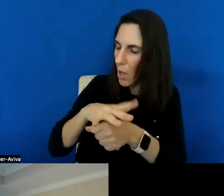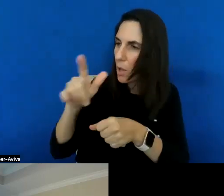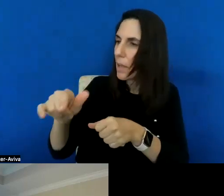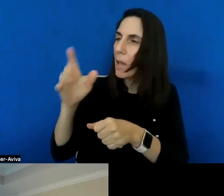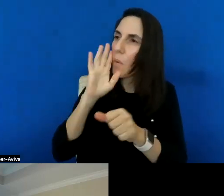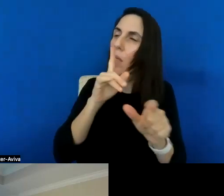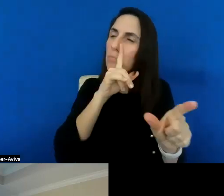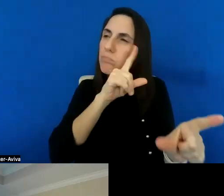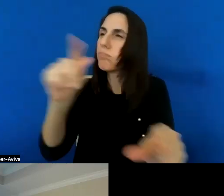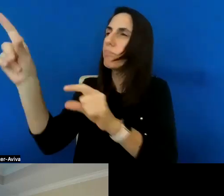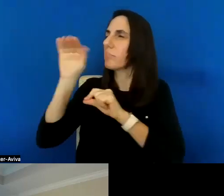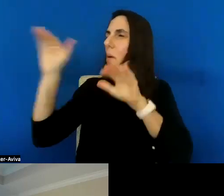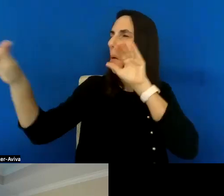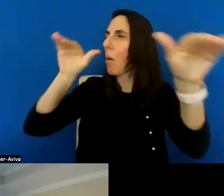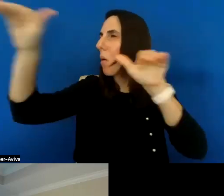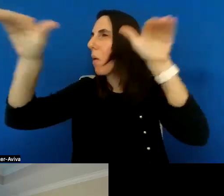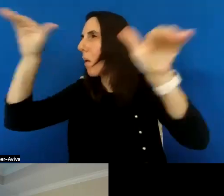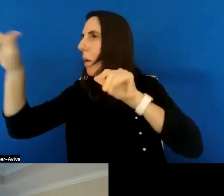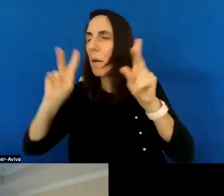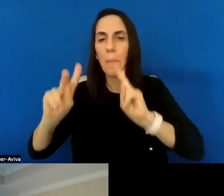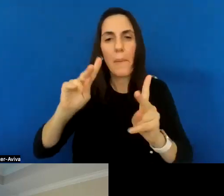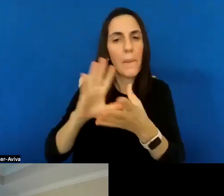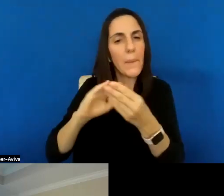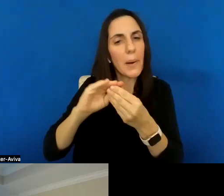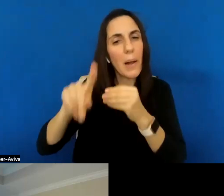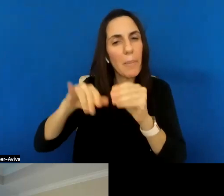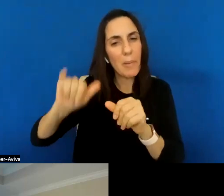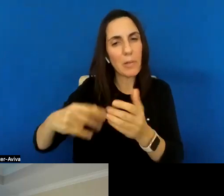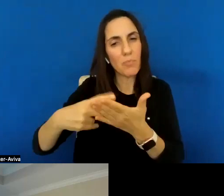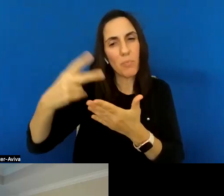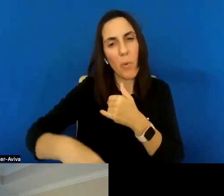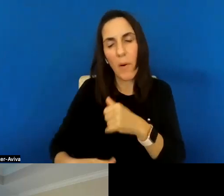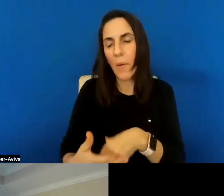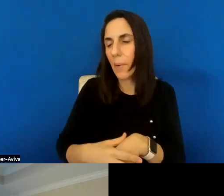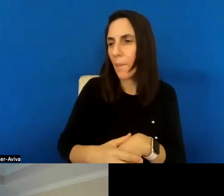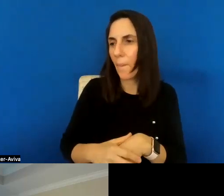to, and he can get out there and tell us about that. 11:09:16 Just a little bit of the the background. Spitzer.